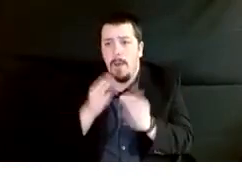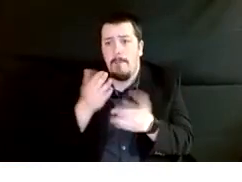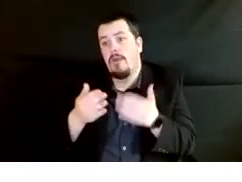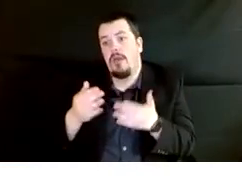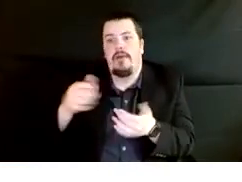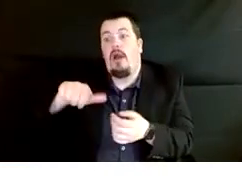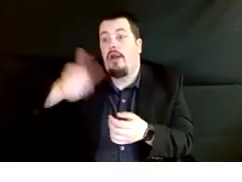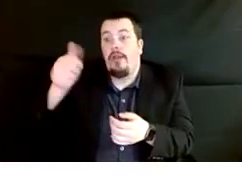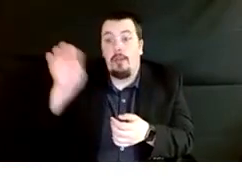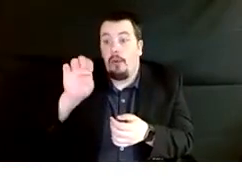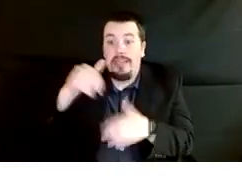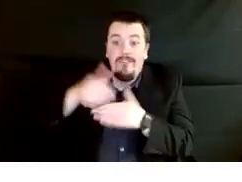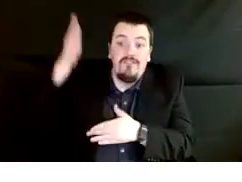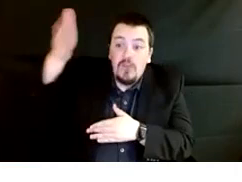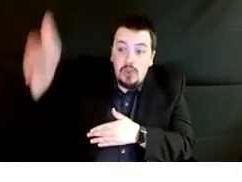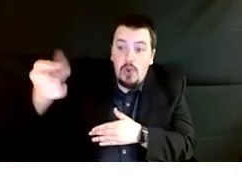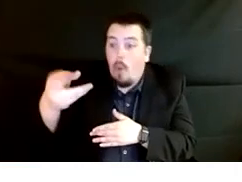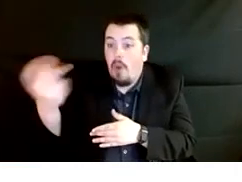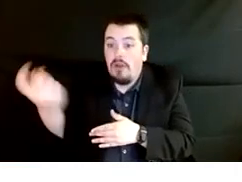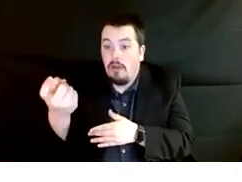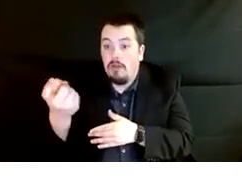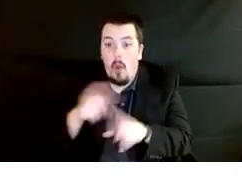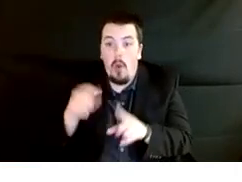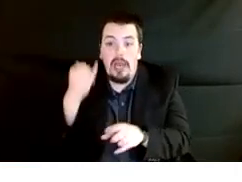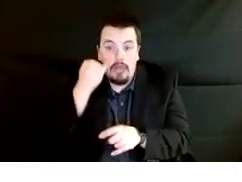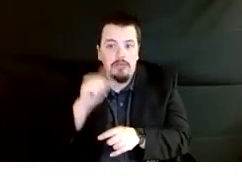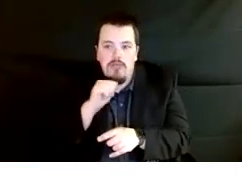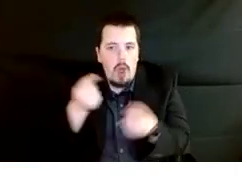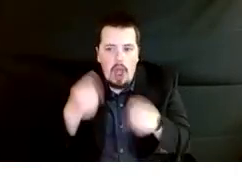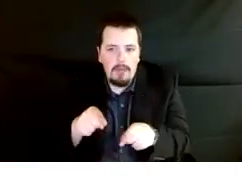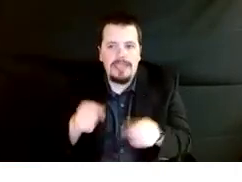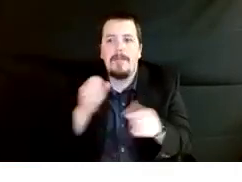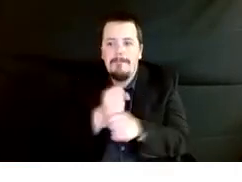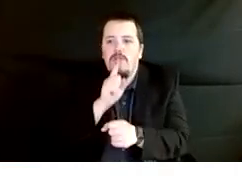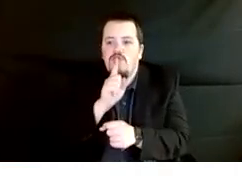may be other crises but even if not, we need to make sure people have access to health care and